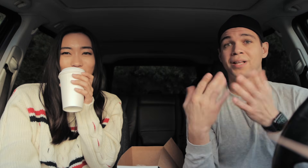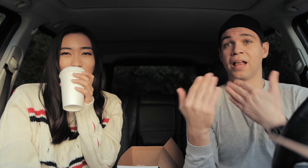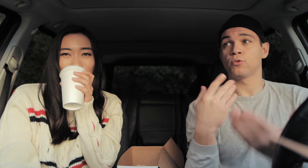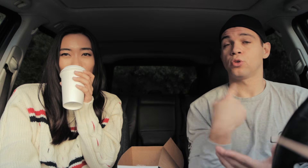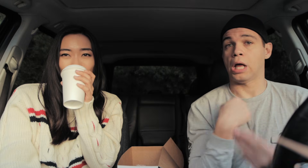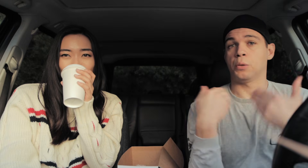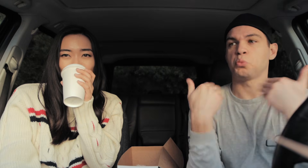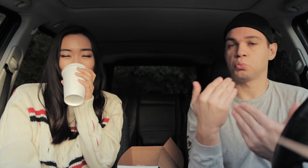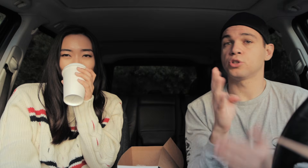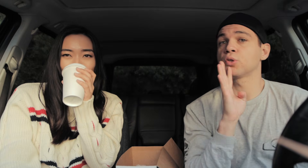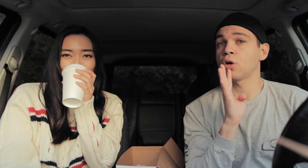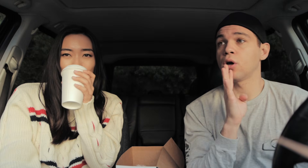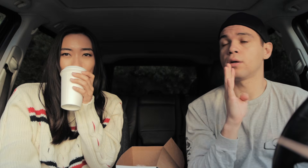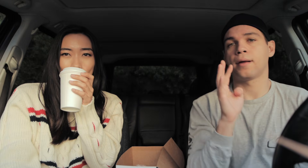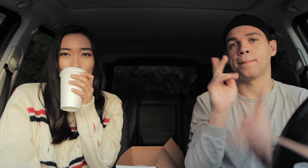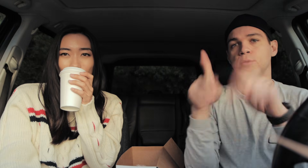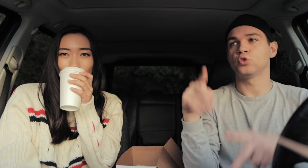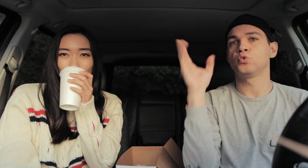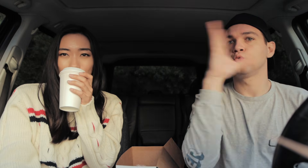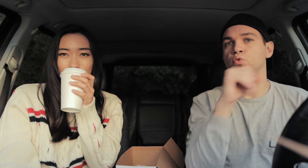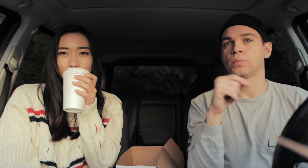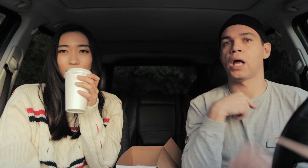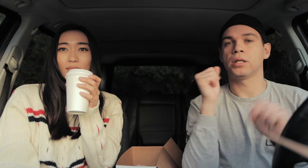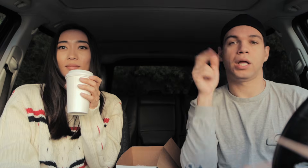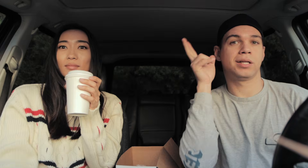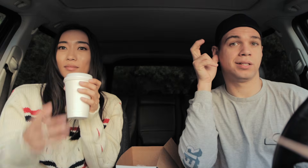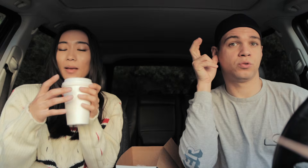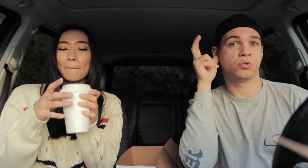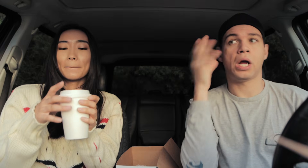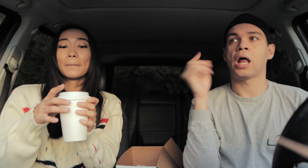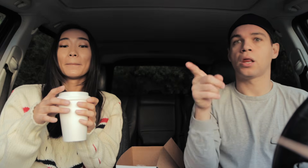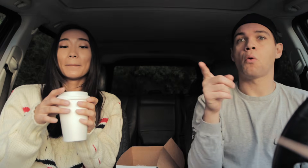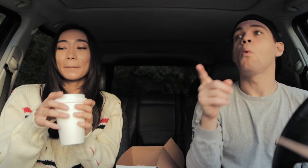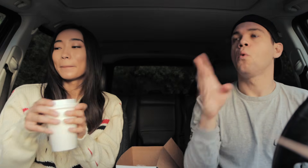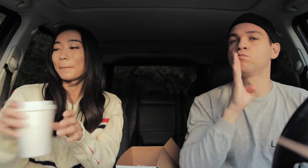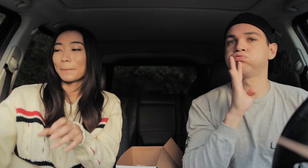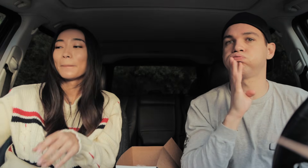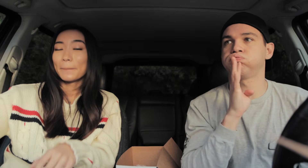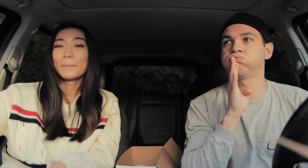whenever I talk the person assumes I can hear and so they start talking